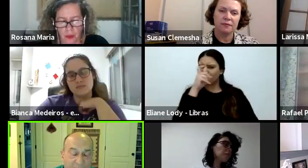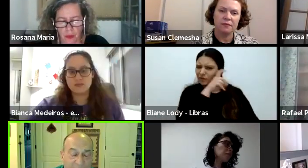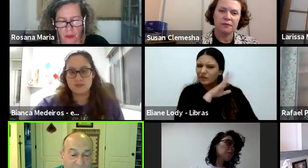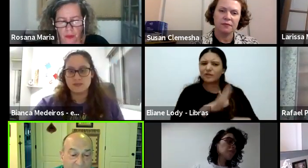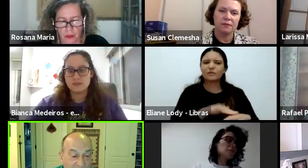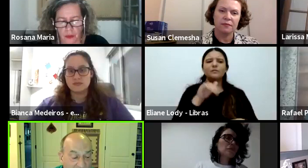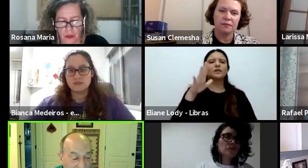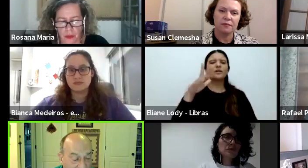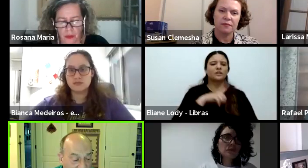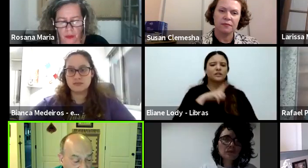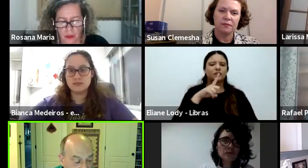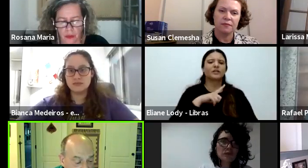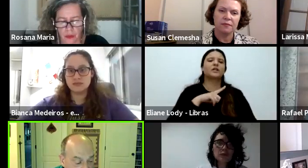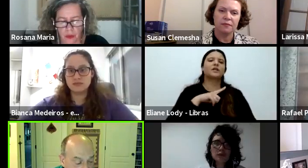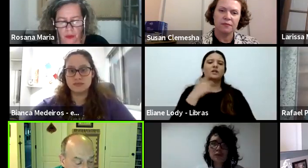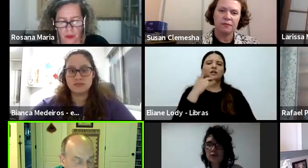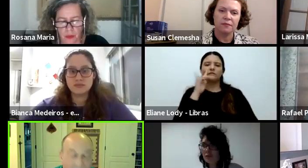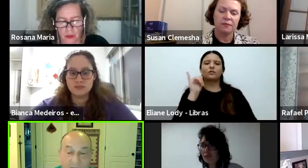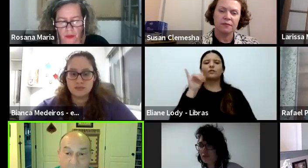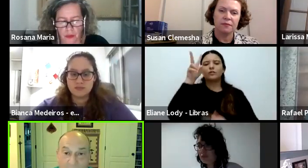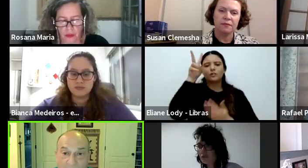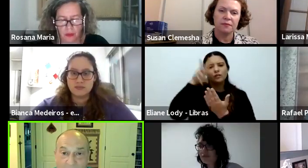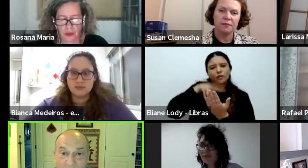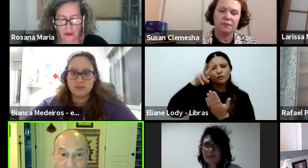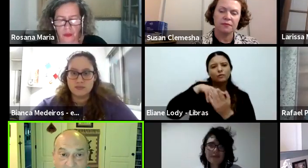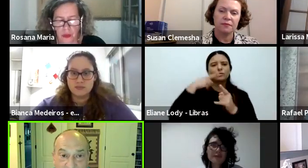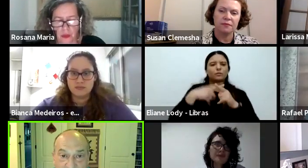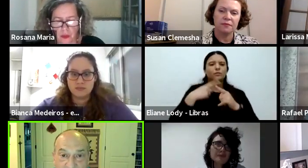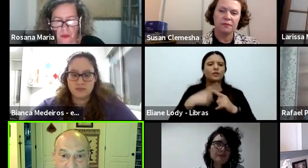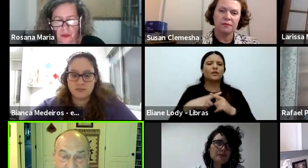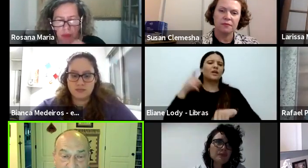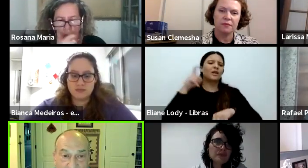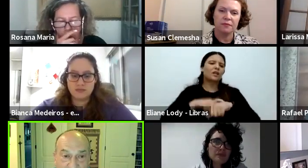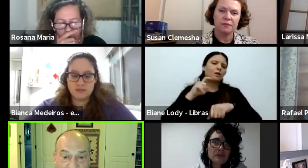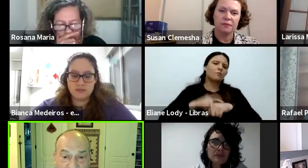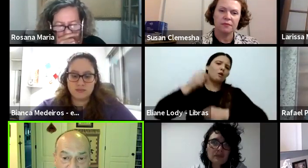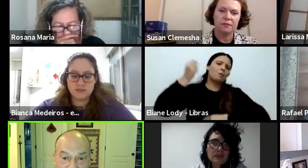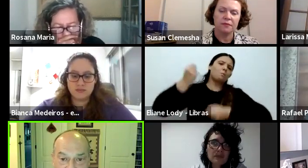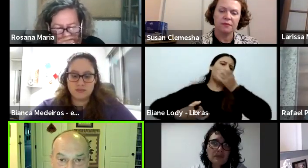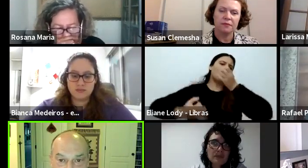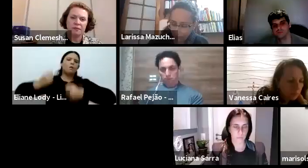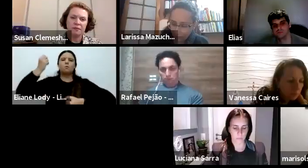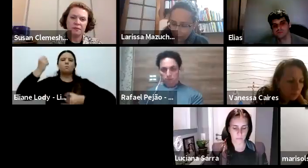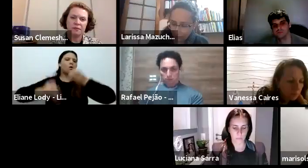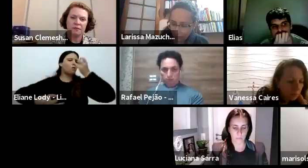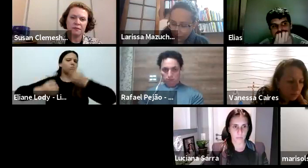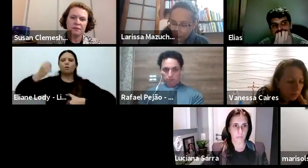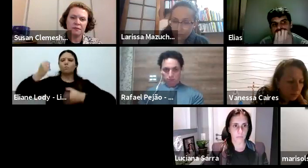en aggravating things about reading for Gossipy as he spent so much time.